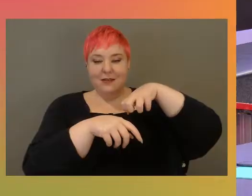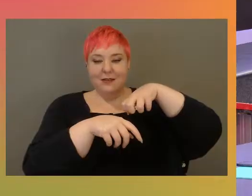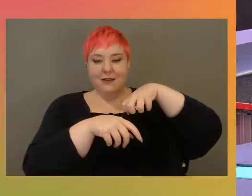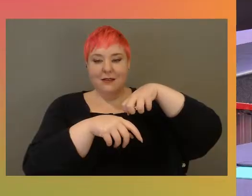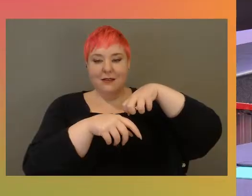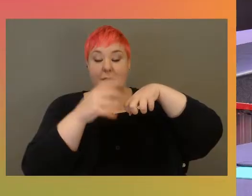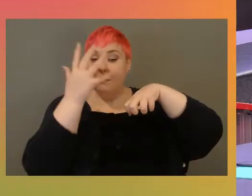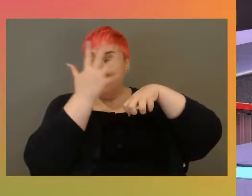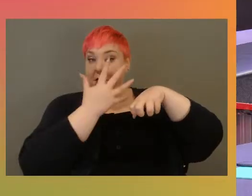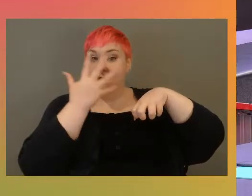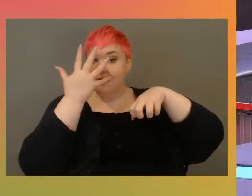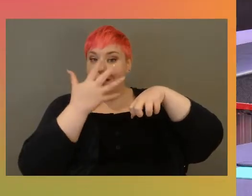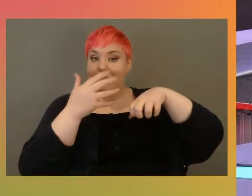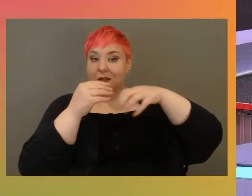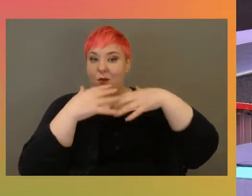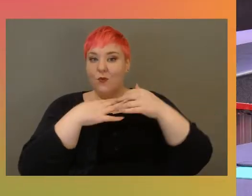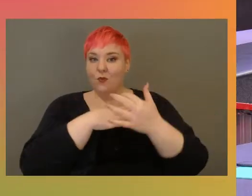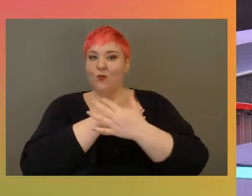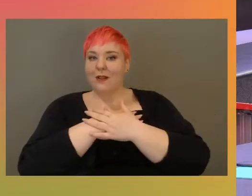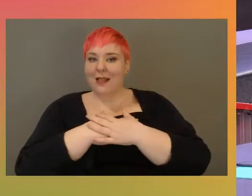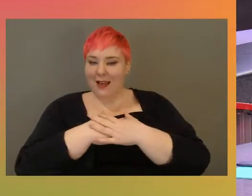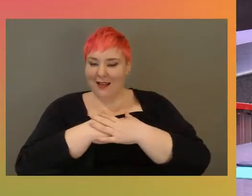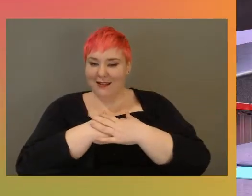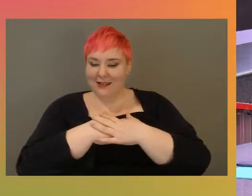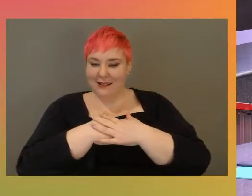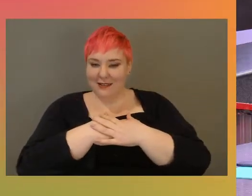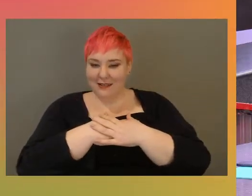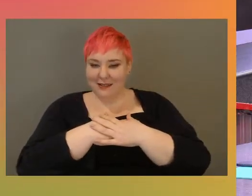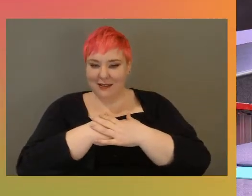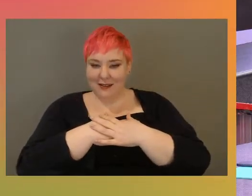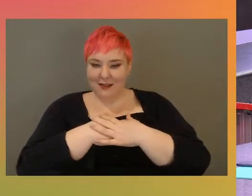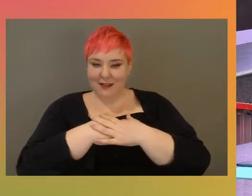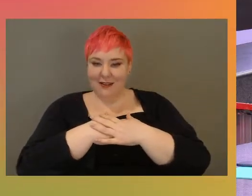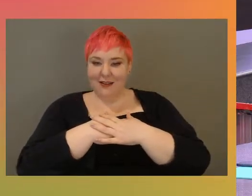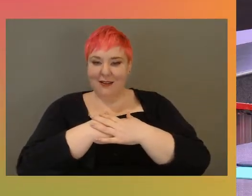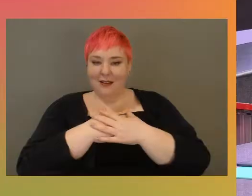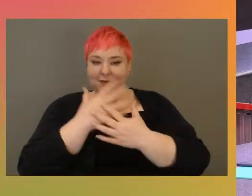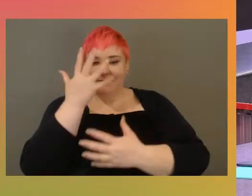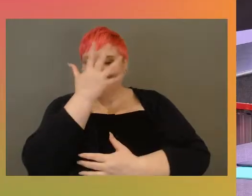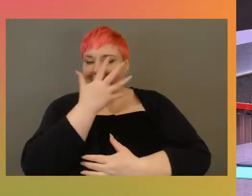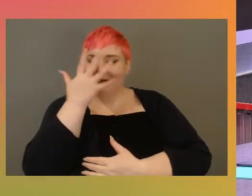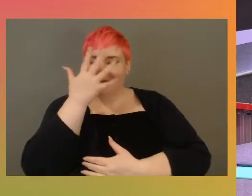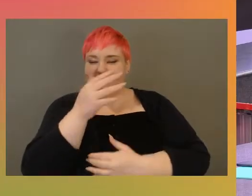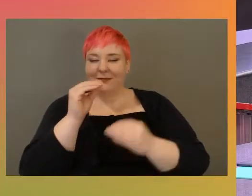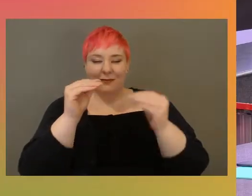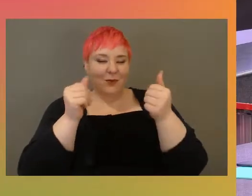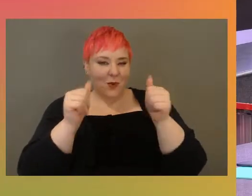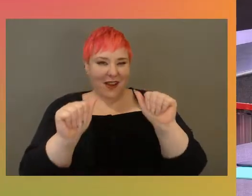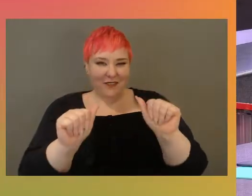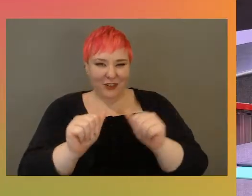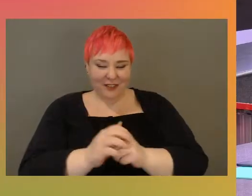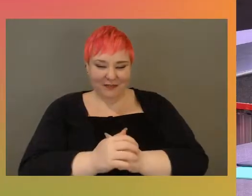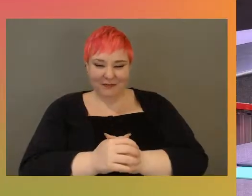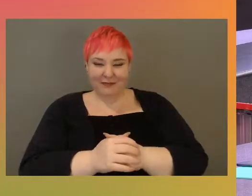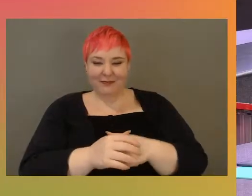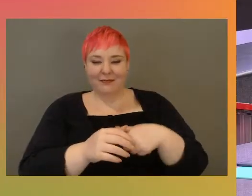FLEX THE FOOT AND BEGIN TO SQUEEZE THE ARM. SQUEEZE, SQUEEZE, MIGHTILY